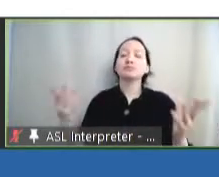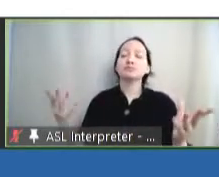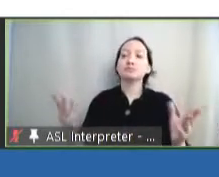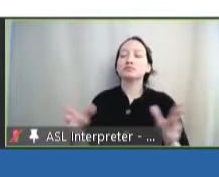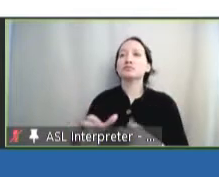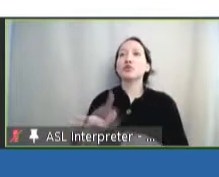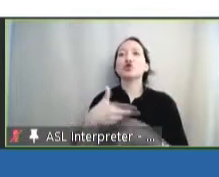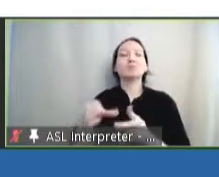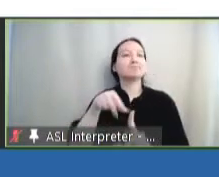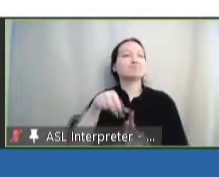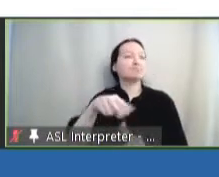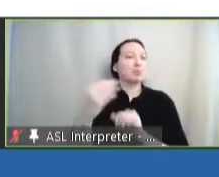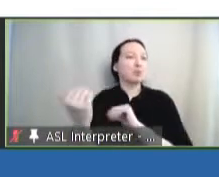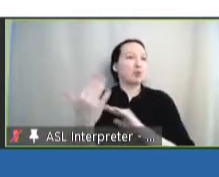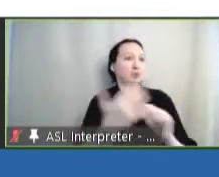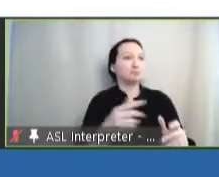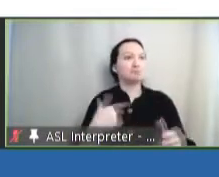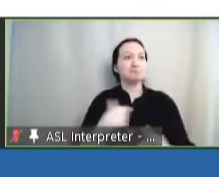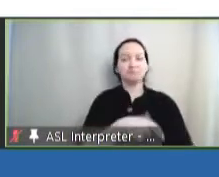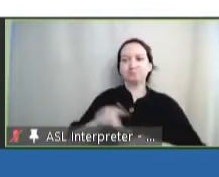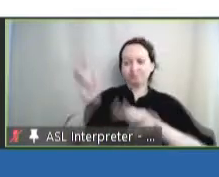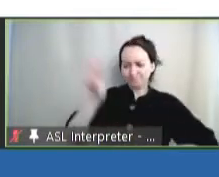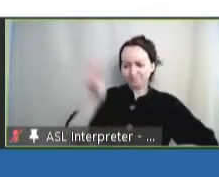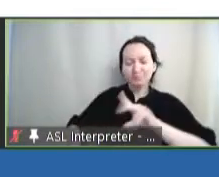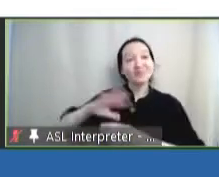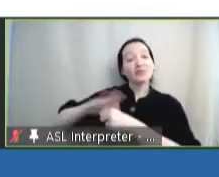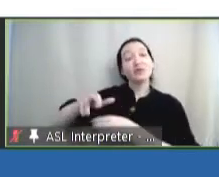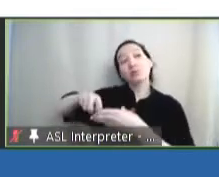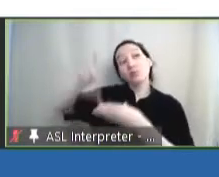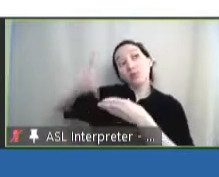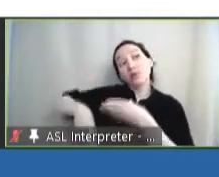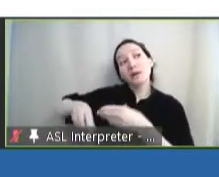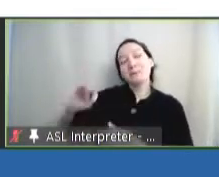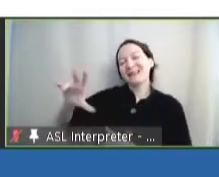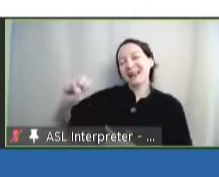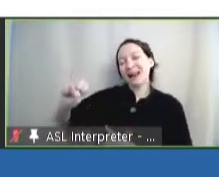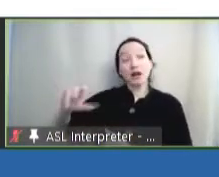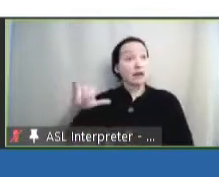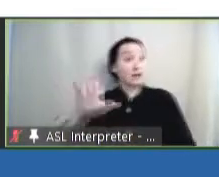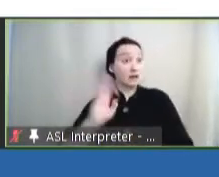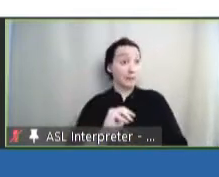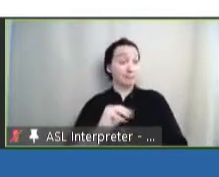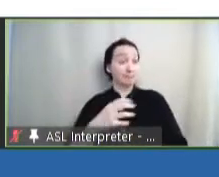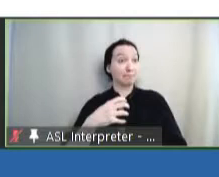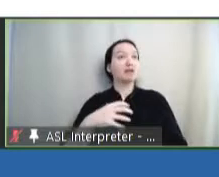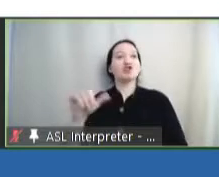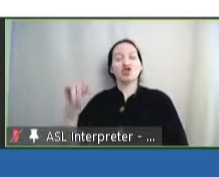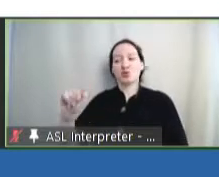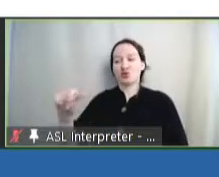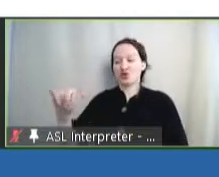of the methods we examined COVID-19 outcomes using Medicare claims from January to May of 2021